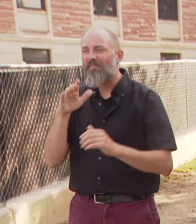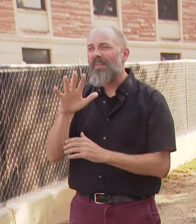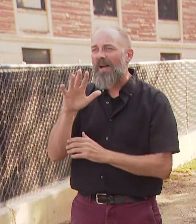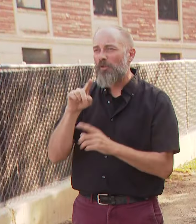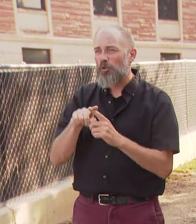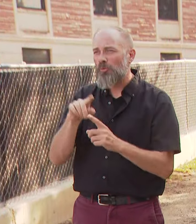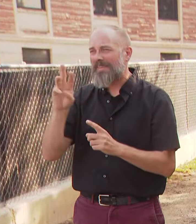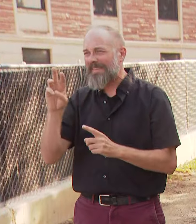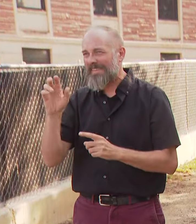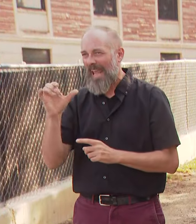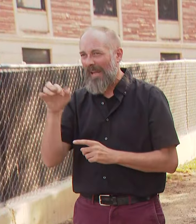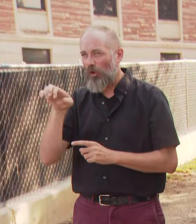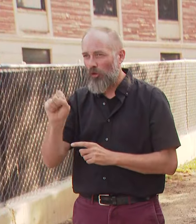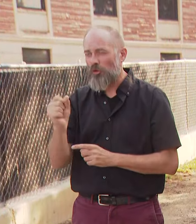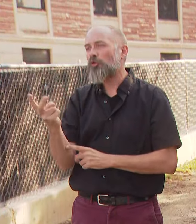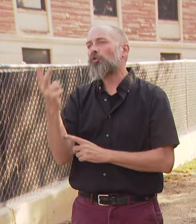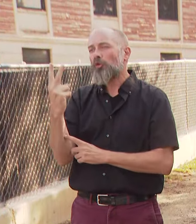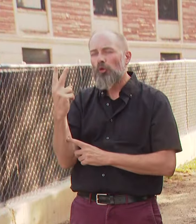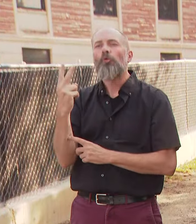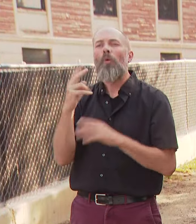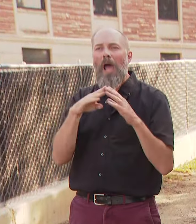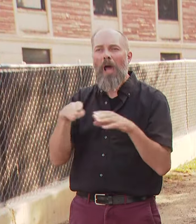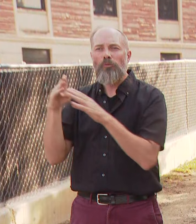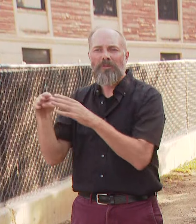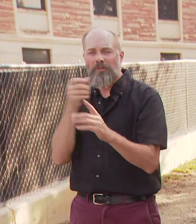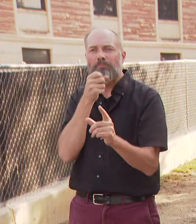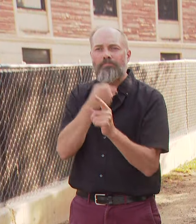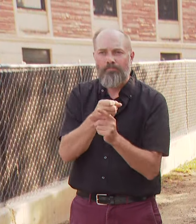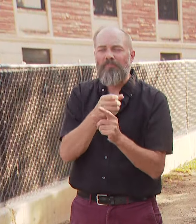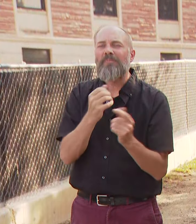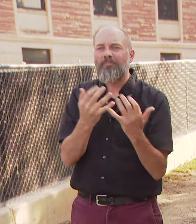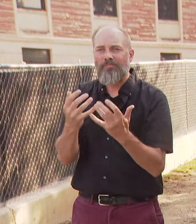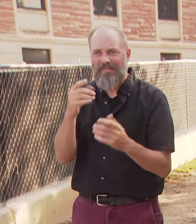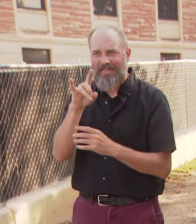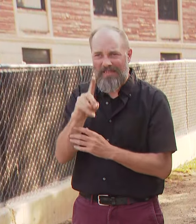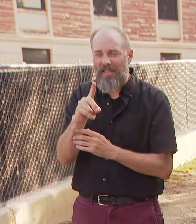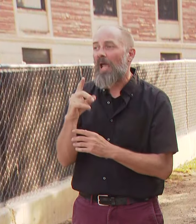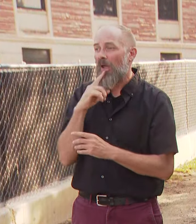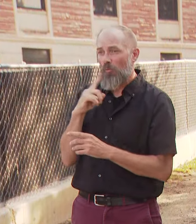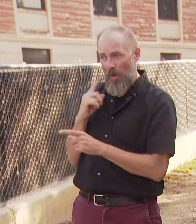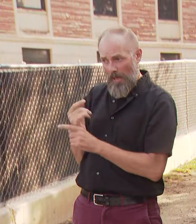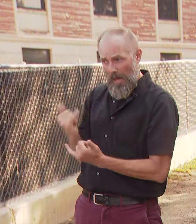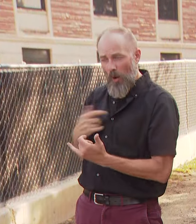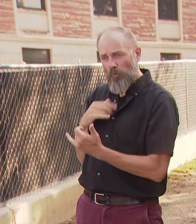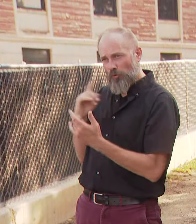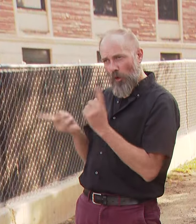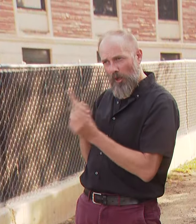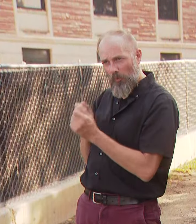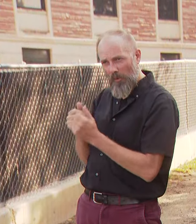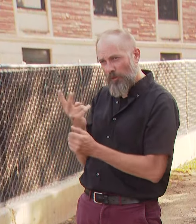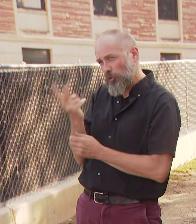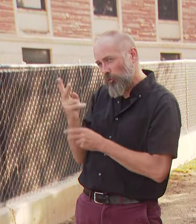two impacted structures. At this point, we are talking with two individuals that we believe may be involved with the start of the fire.